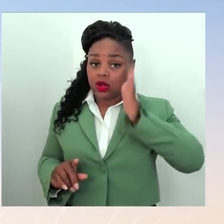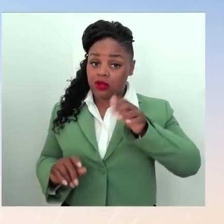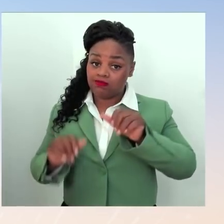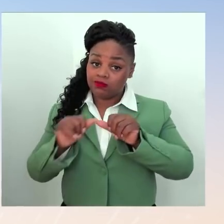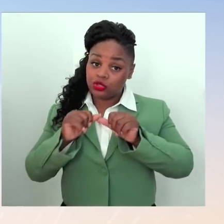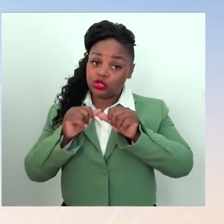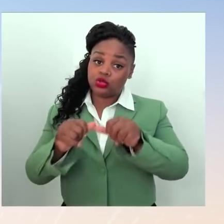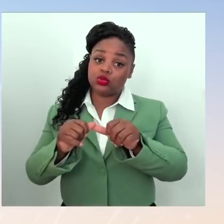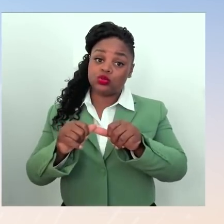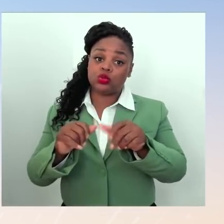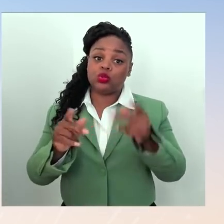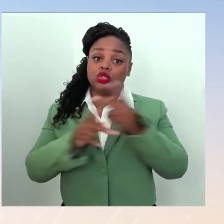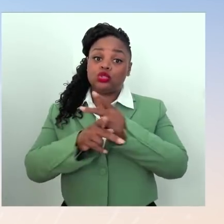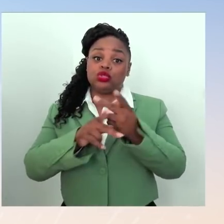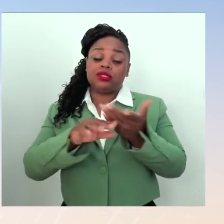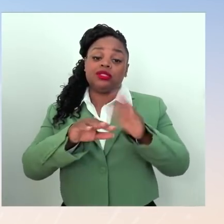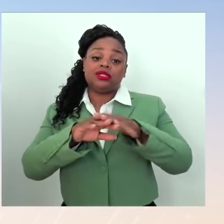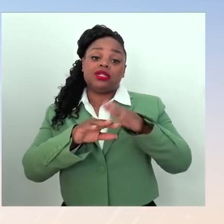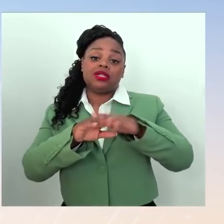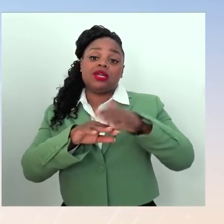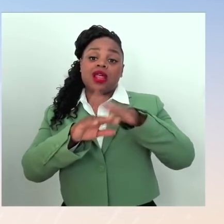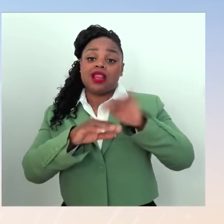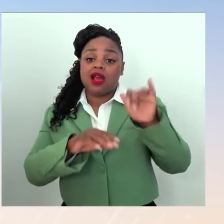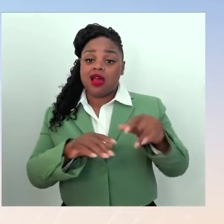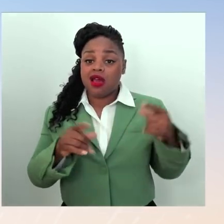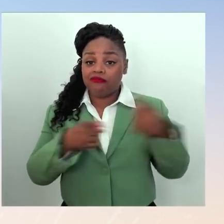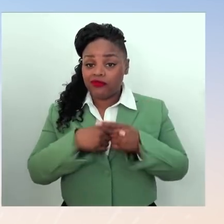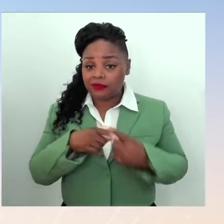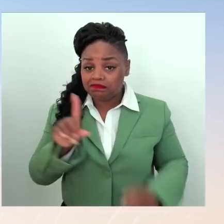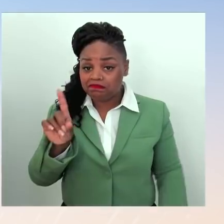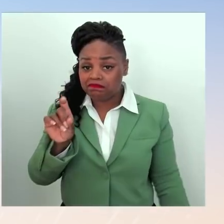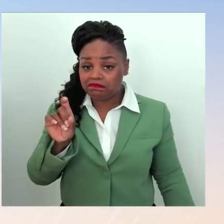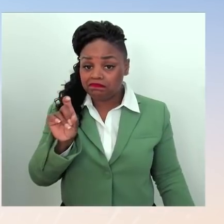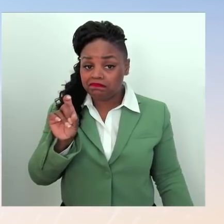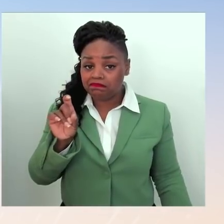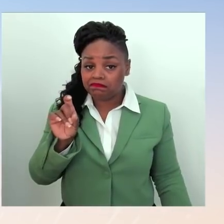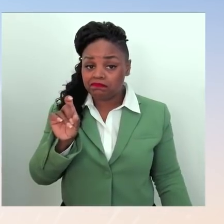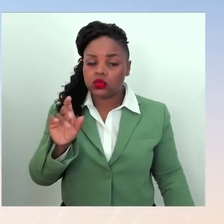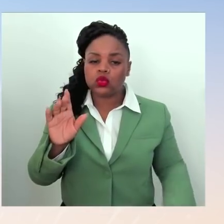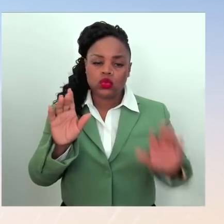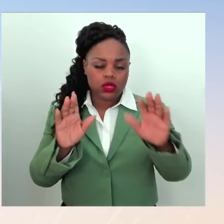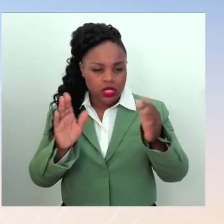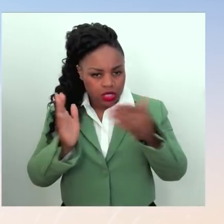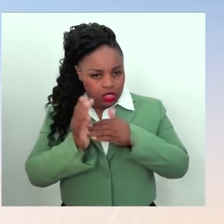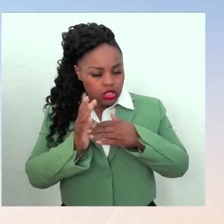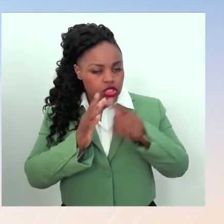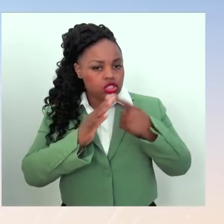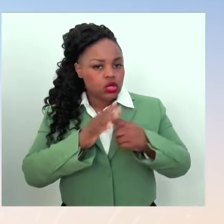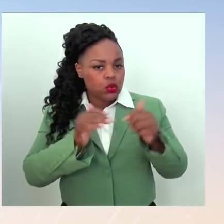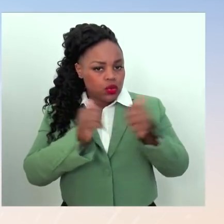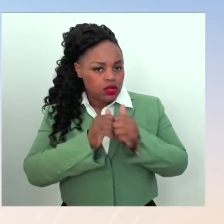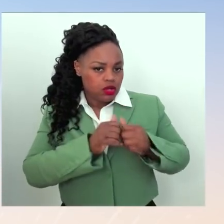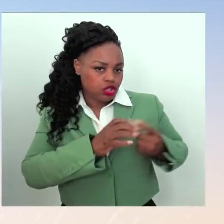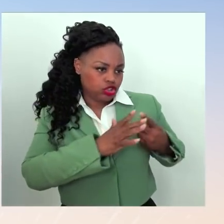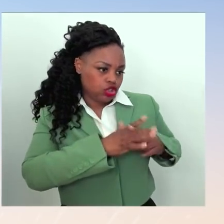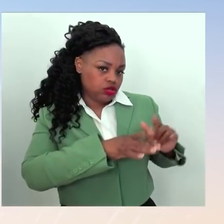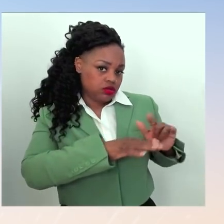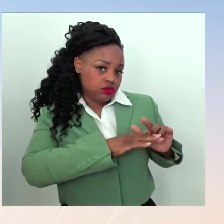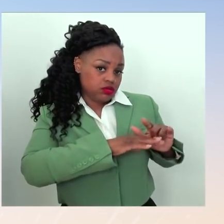about where they take off from and where they land, right? There is a airbase that is a NATO airbase in Poland.